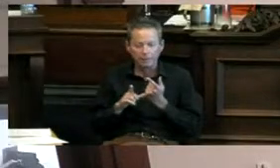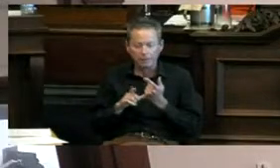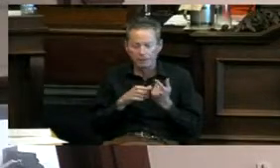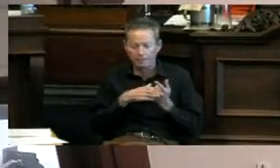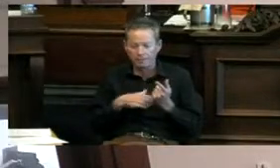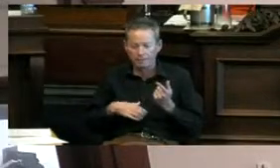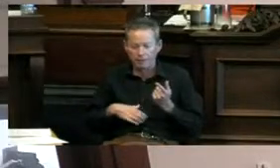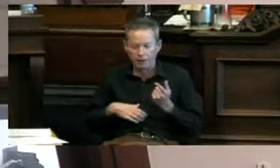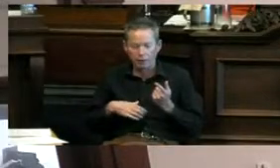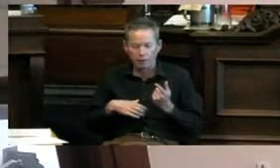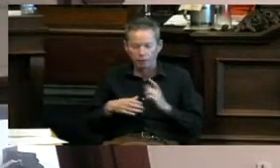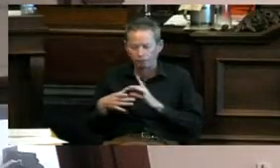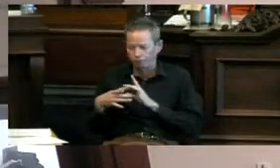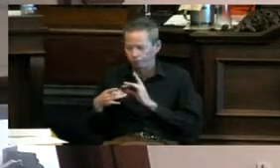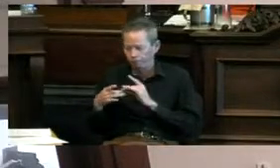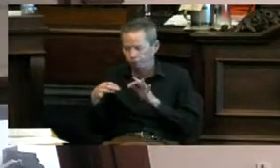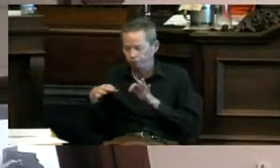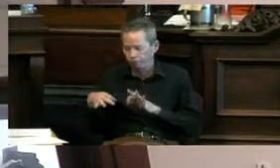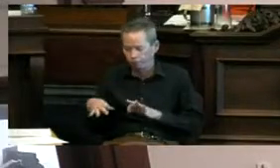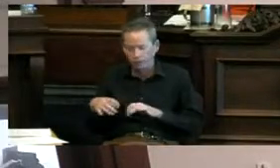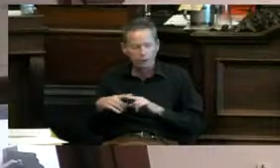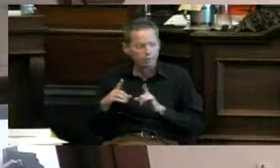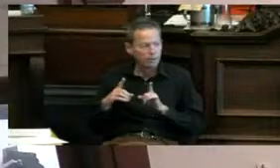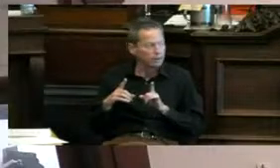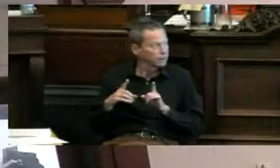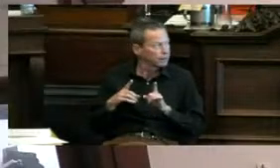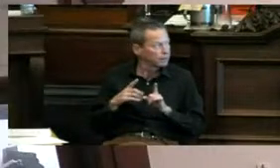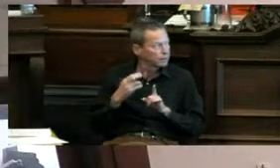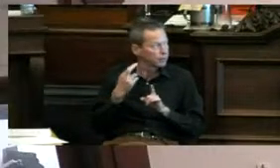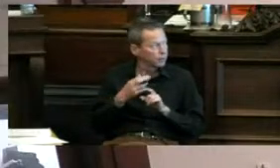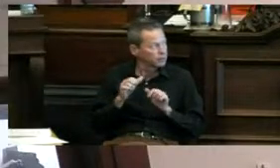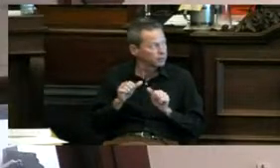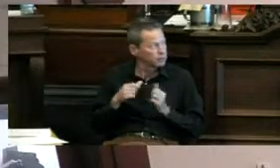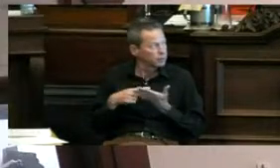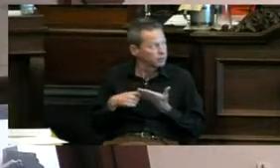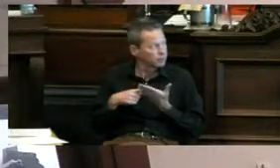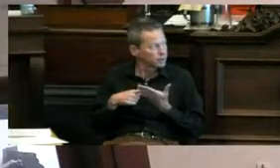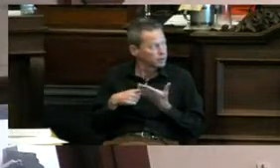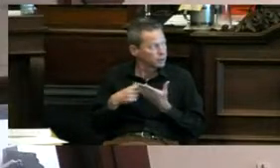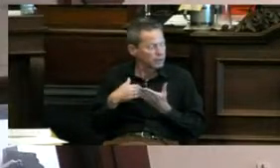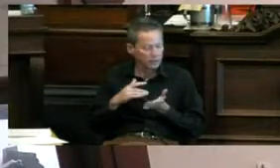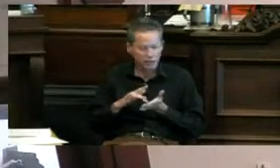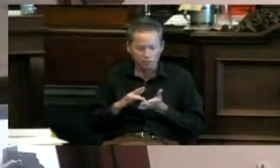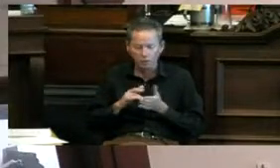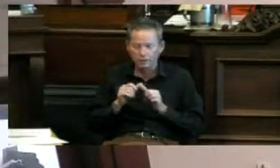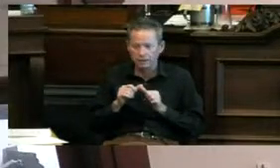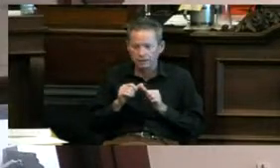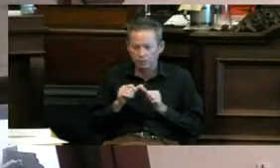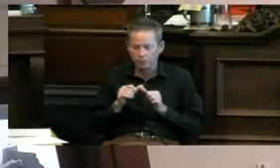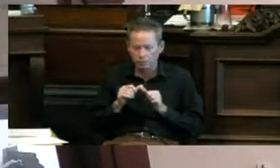Patterson had a had a particular question, which I I'm happy to have Deputy Mayor Burns put some